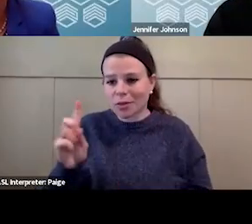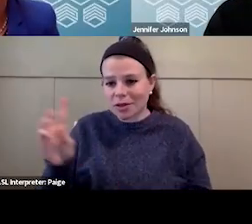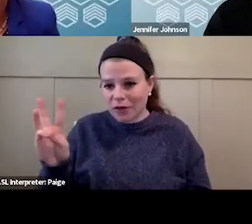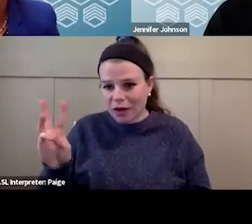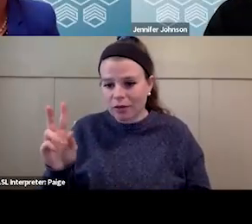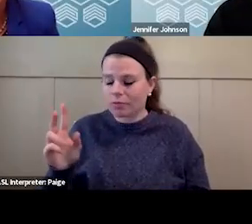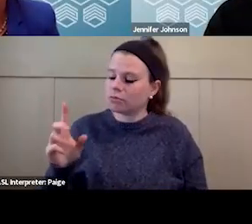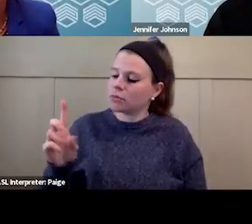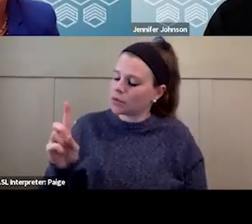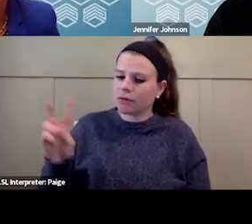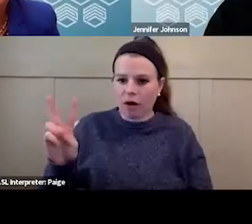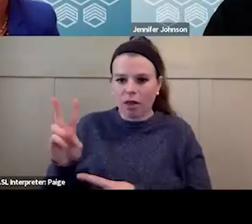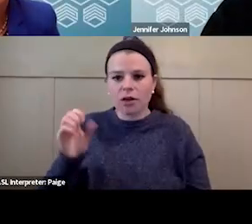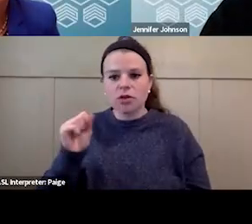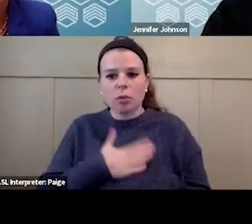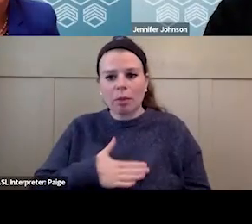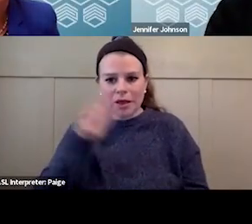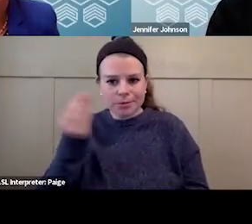So, um, just please keep that in mind as well.